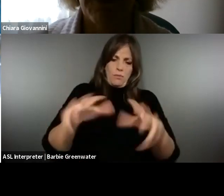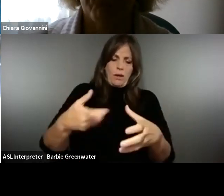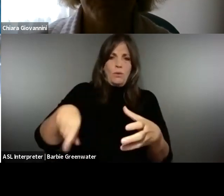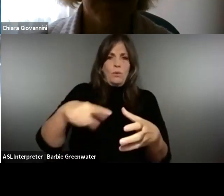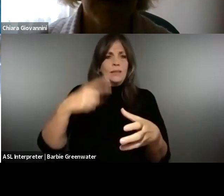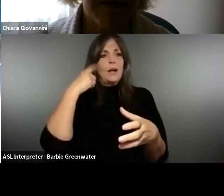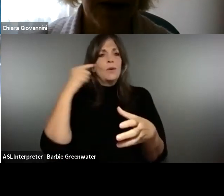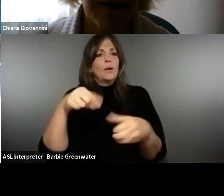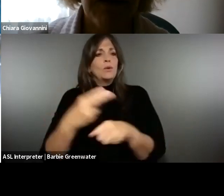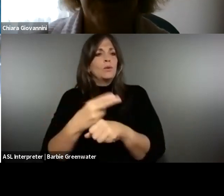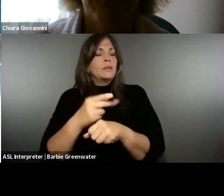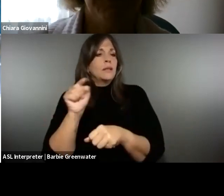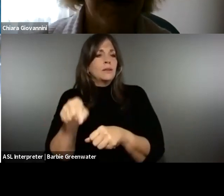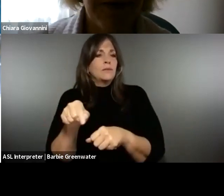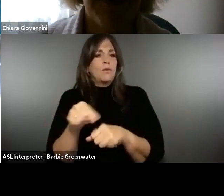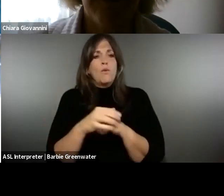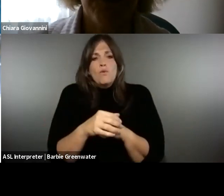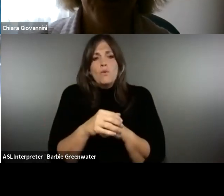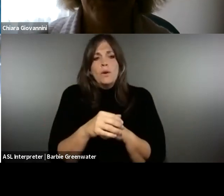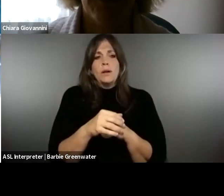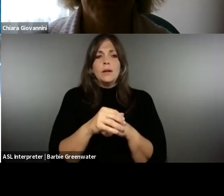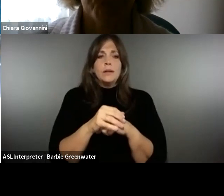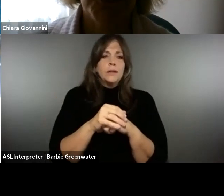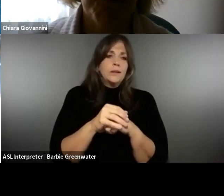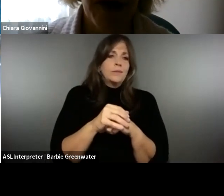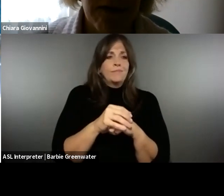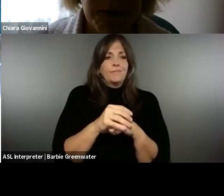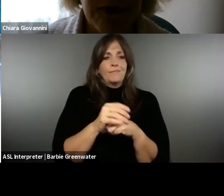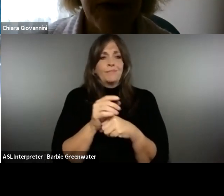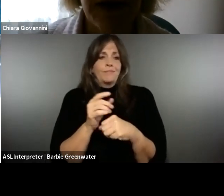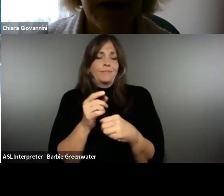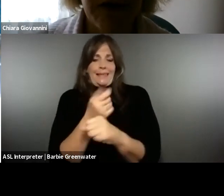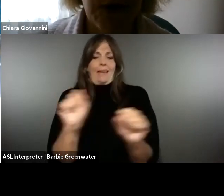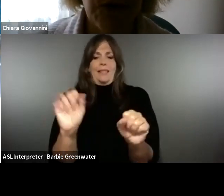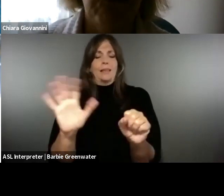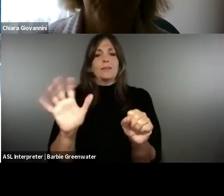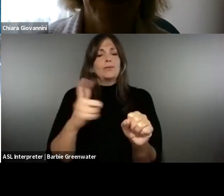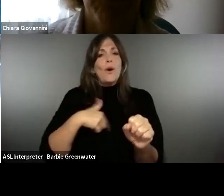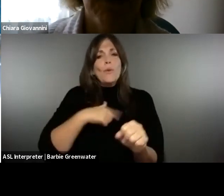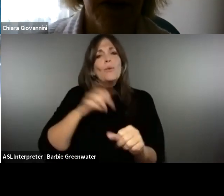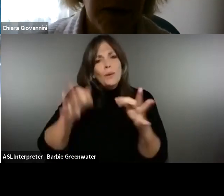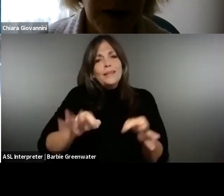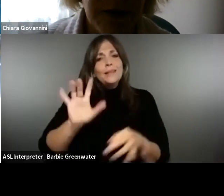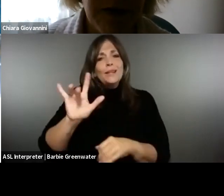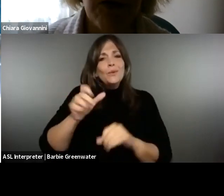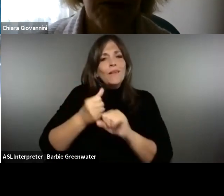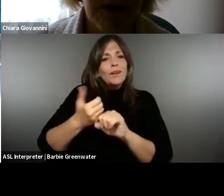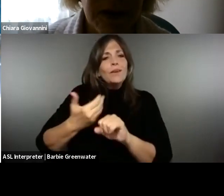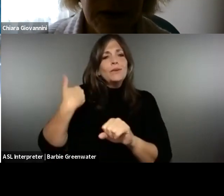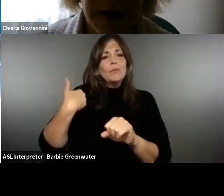. If you think about our internal market at the business level, we never say there is a business case for